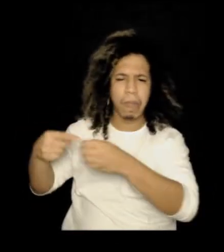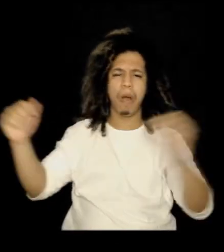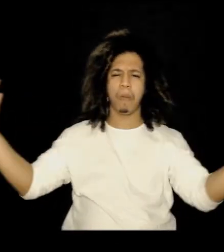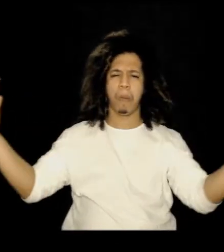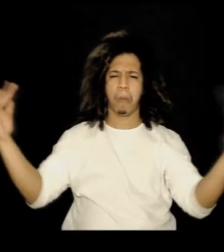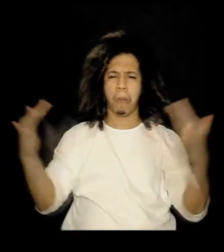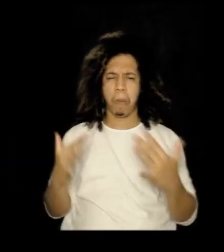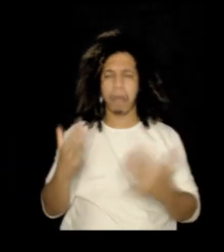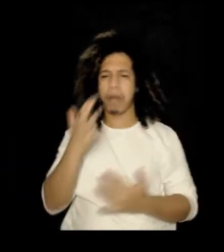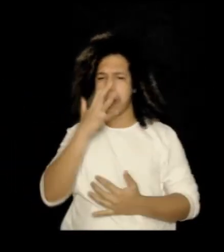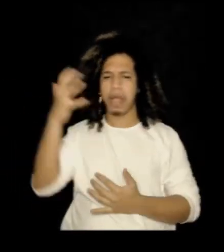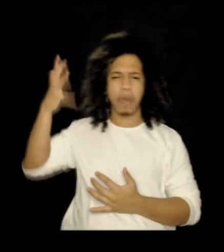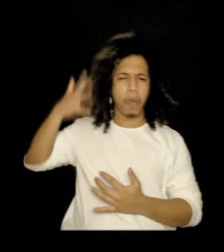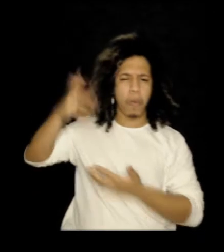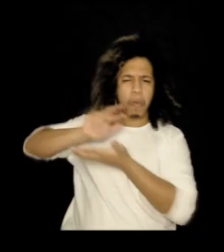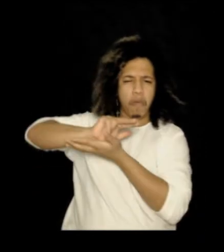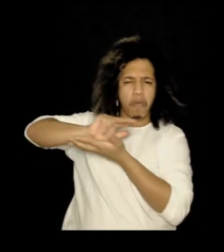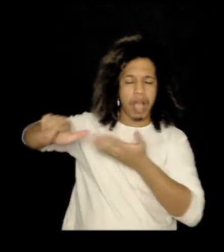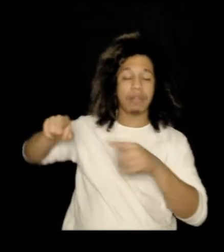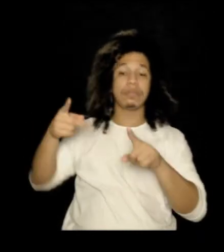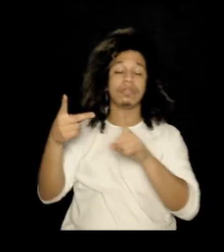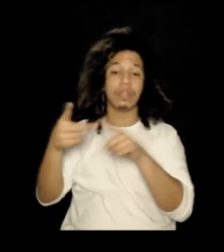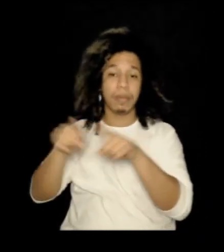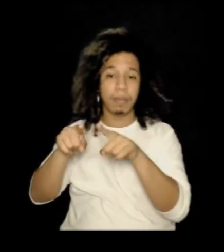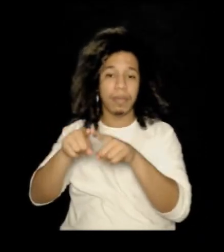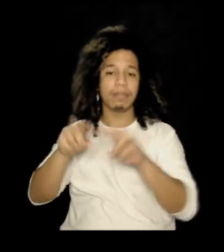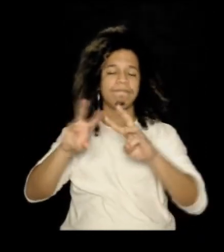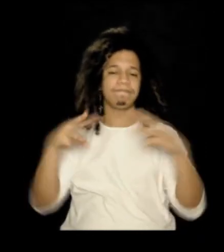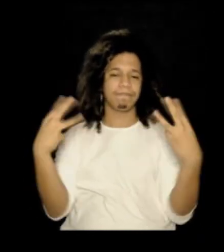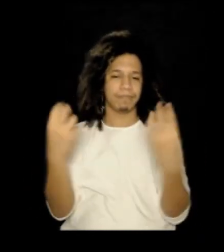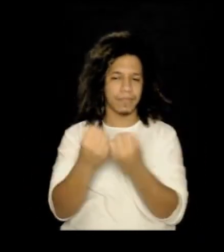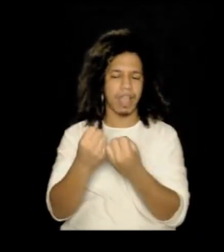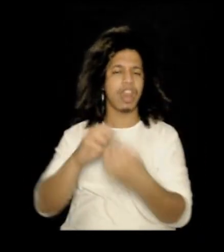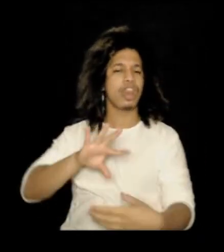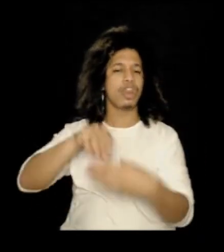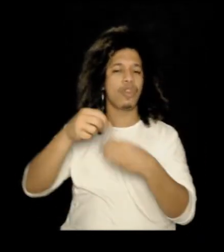came to attend seminars and teacher development sessions at the university campus of UFPB.